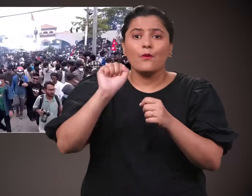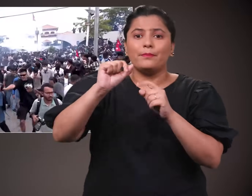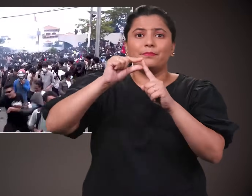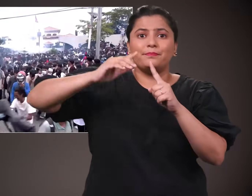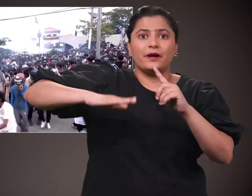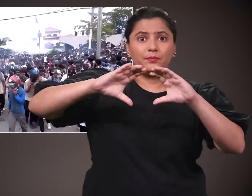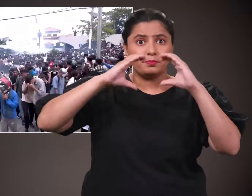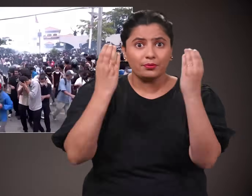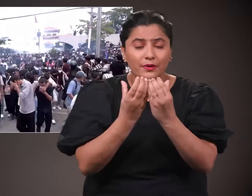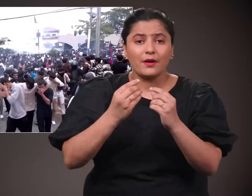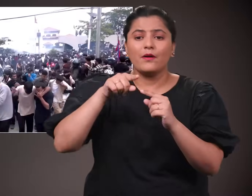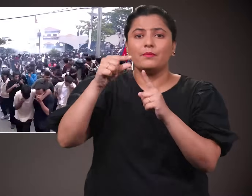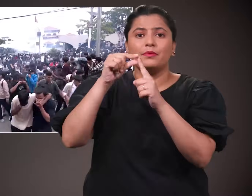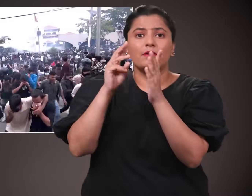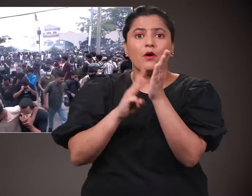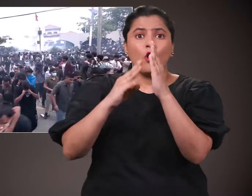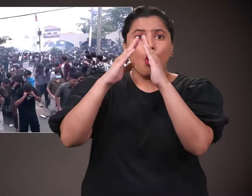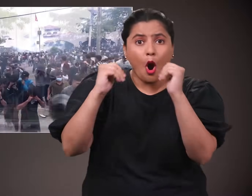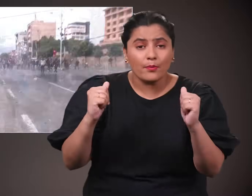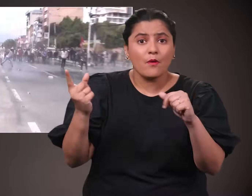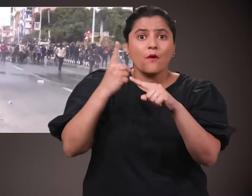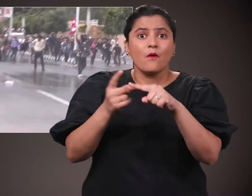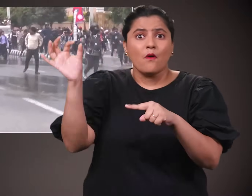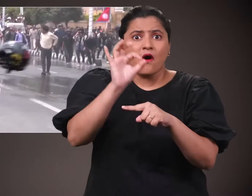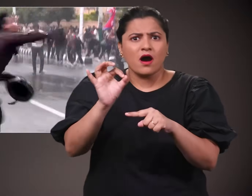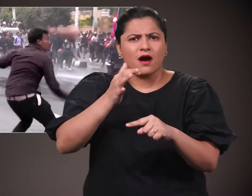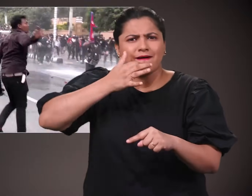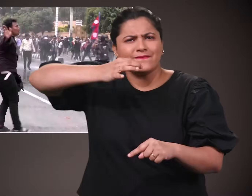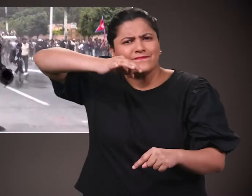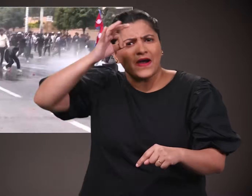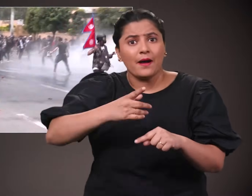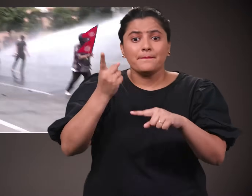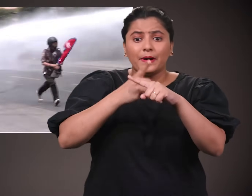The Parliament, residences of prime minister and offices,